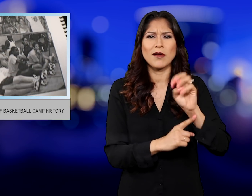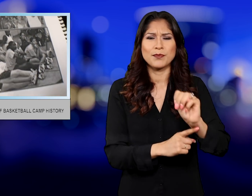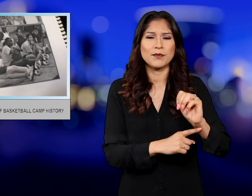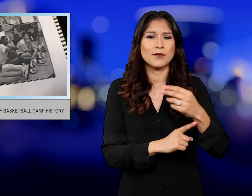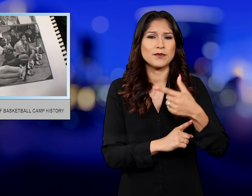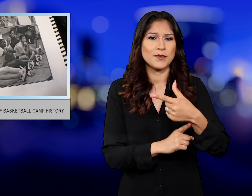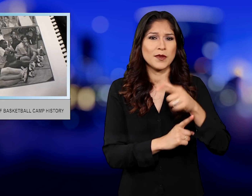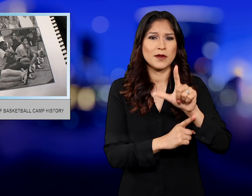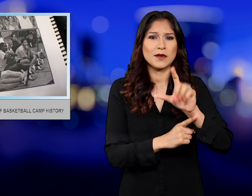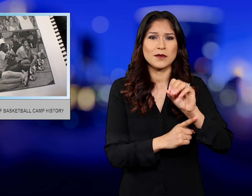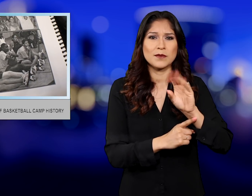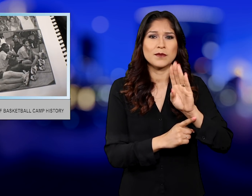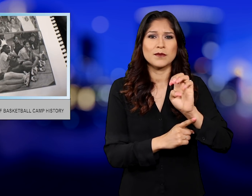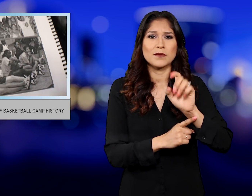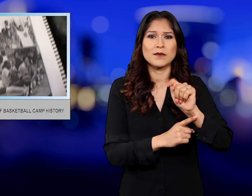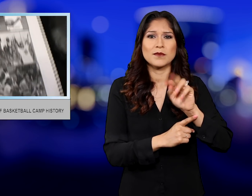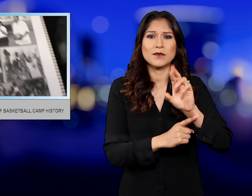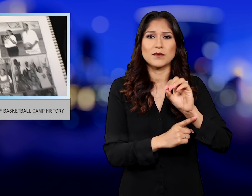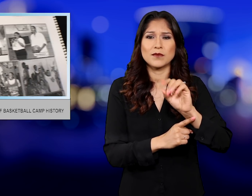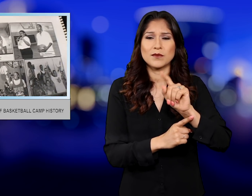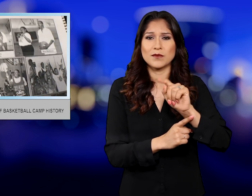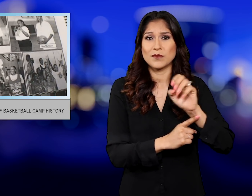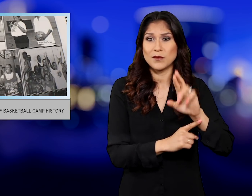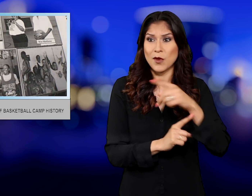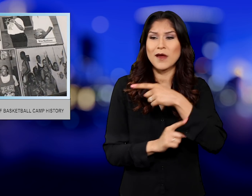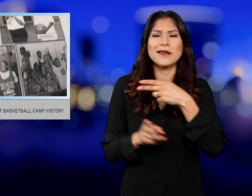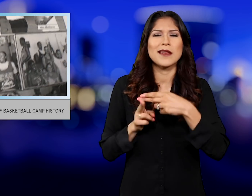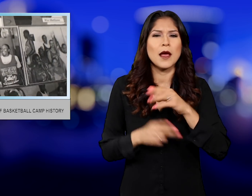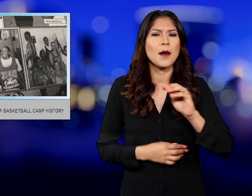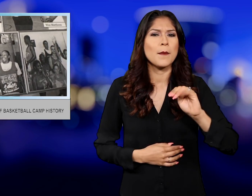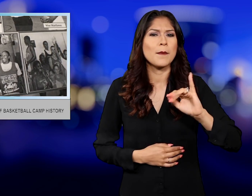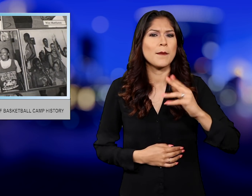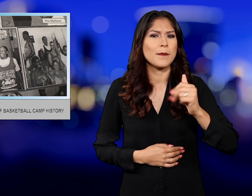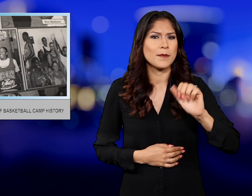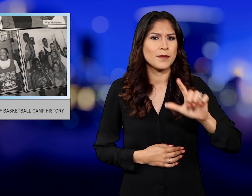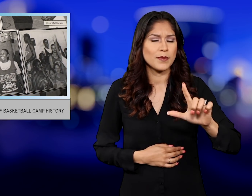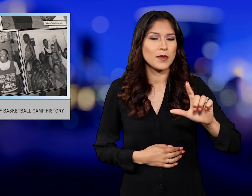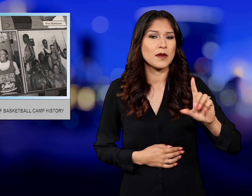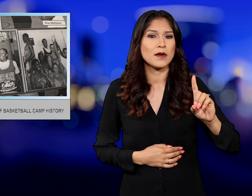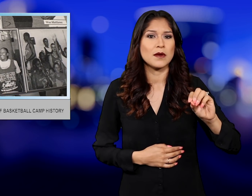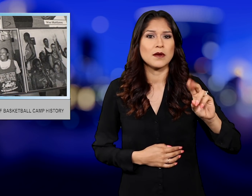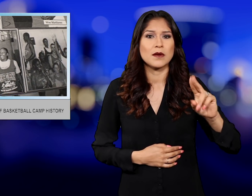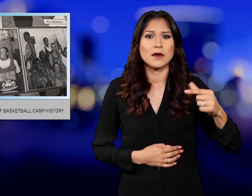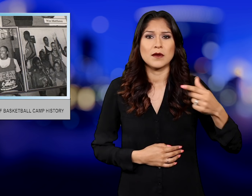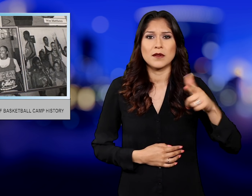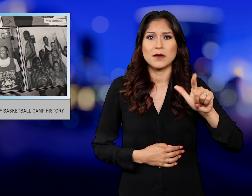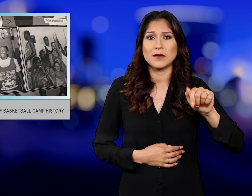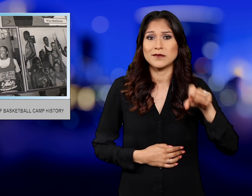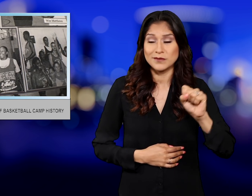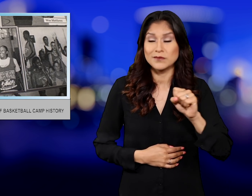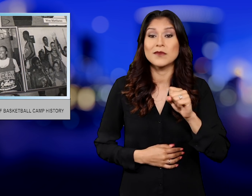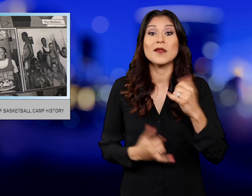legendary Harlem globetrotter Michael Douglas.